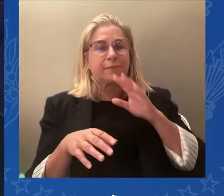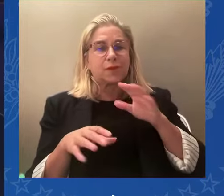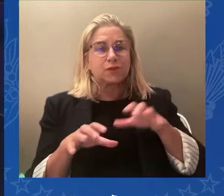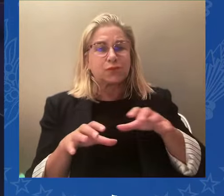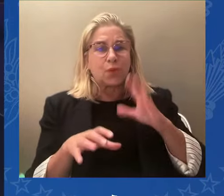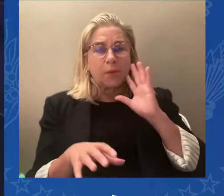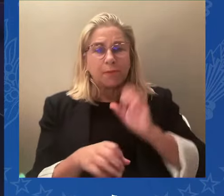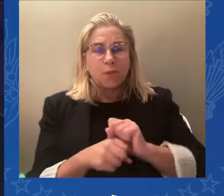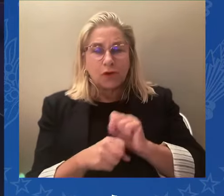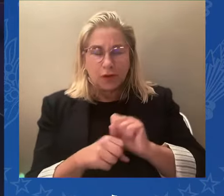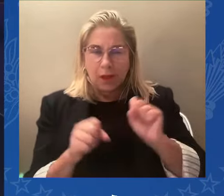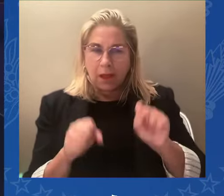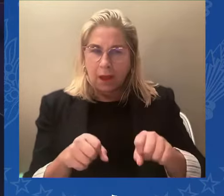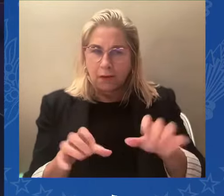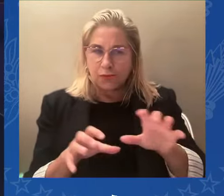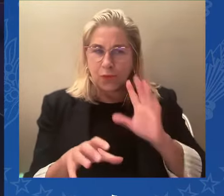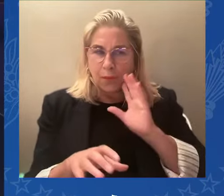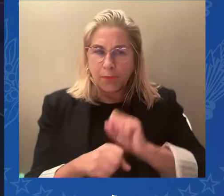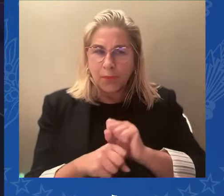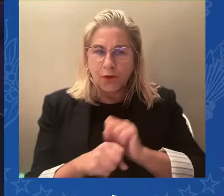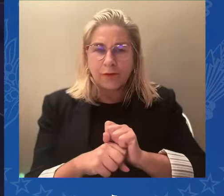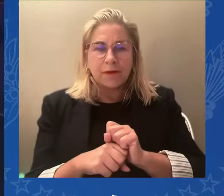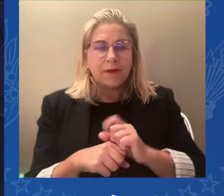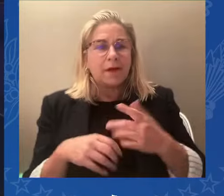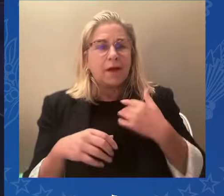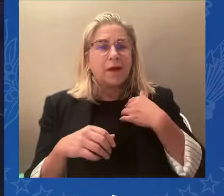and significantly lowered drug prices for seniors.